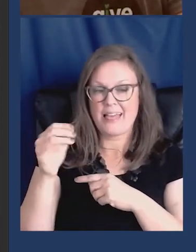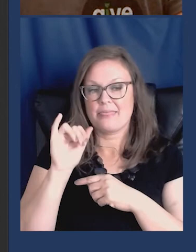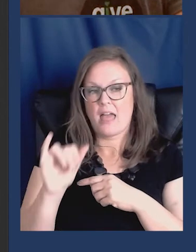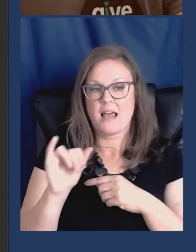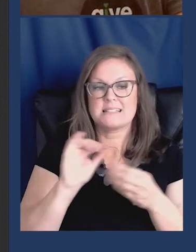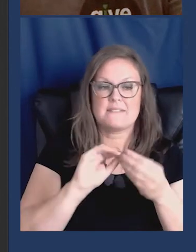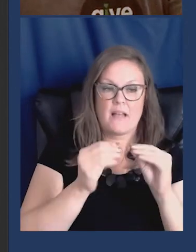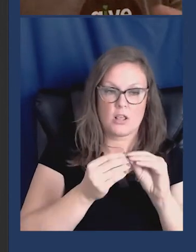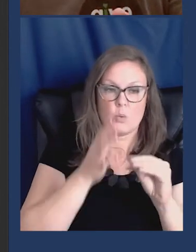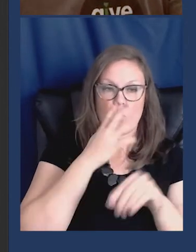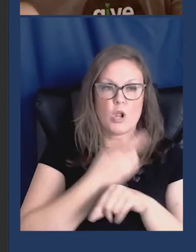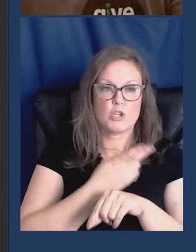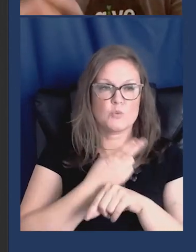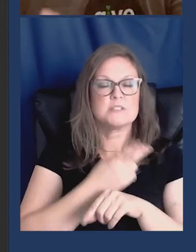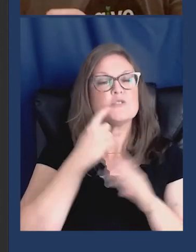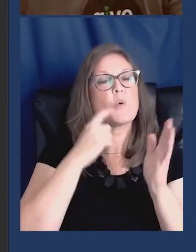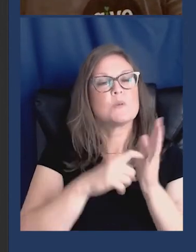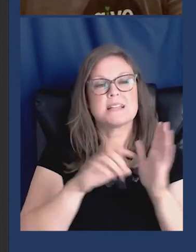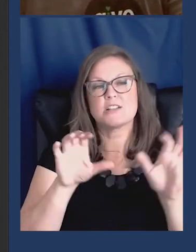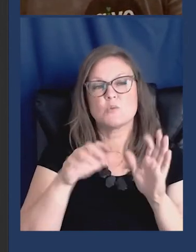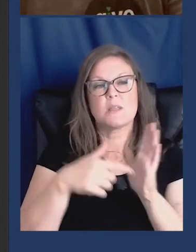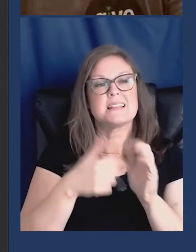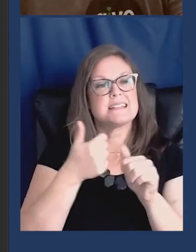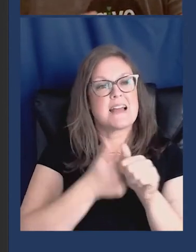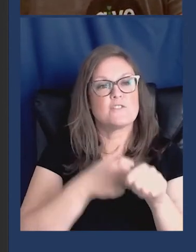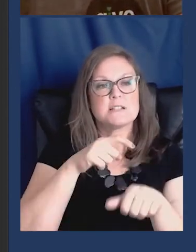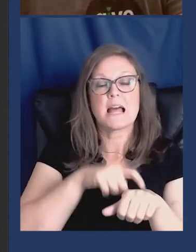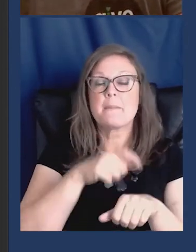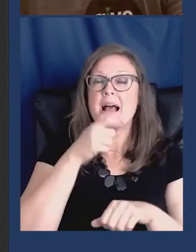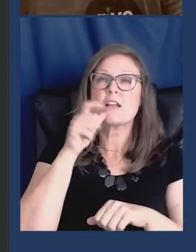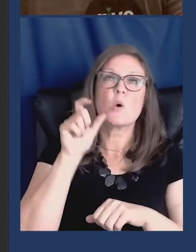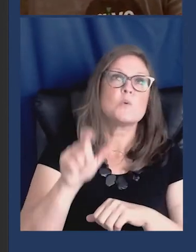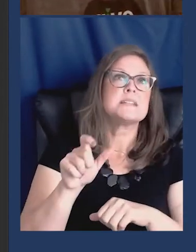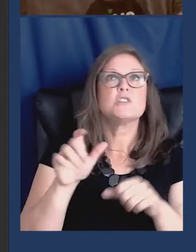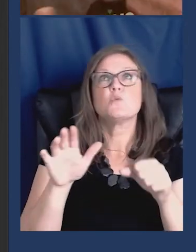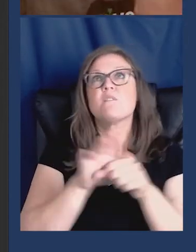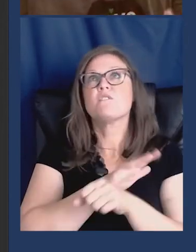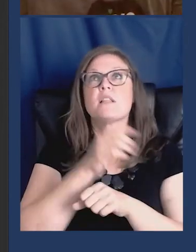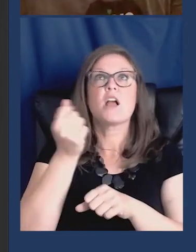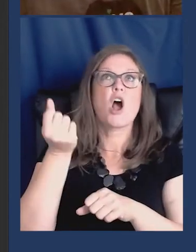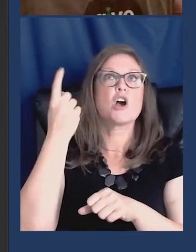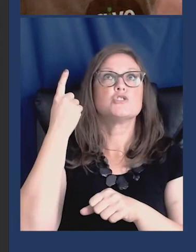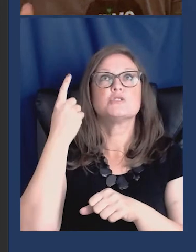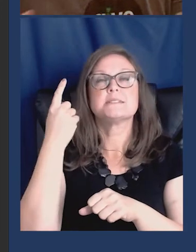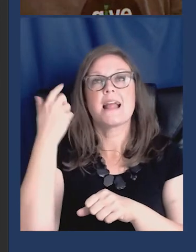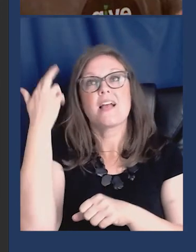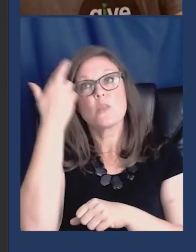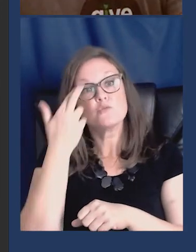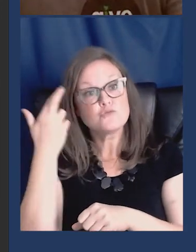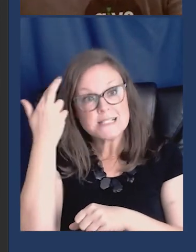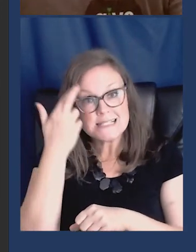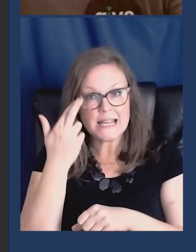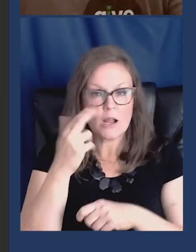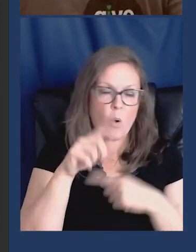Like, I don't need to understand the logic of like, is this this player's highest score?